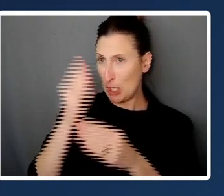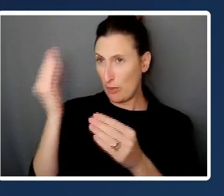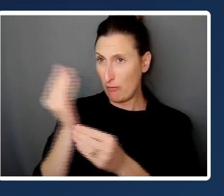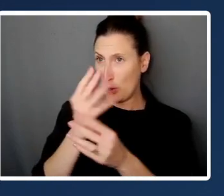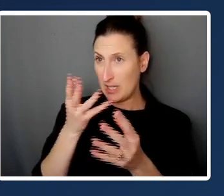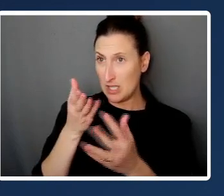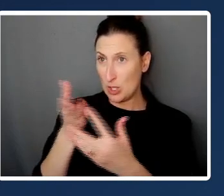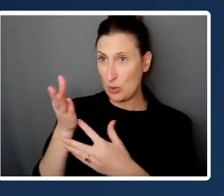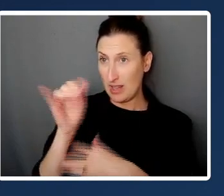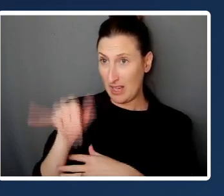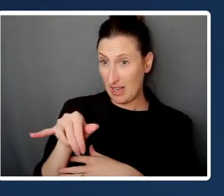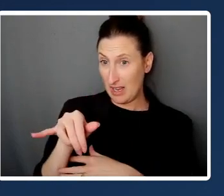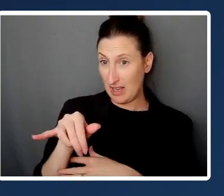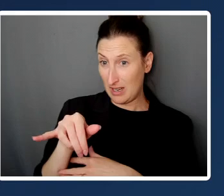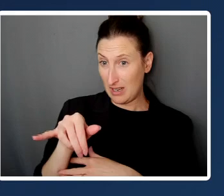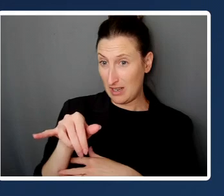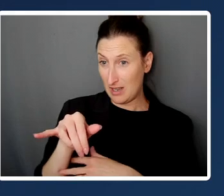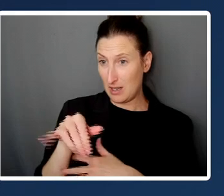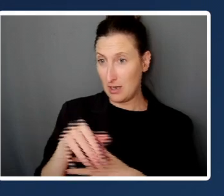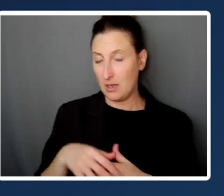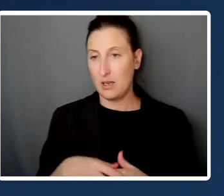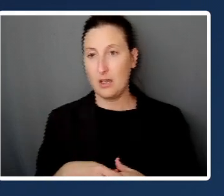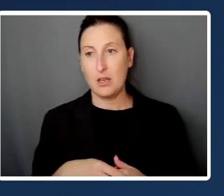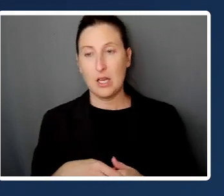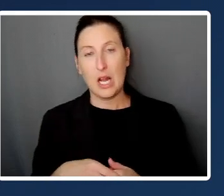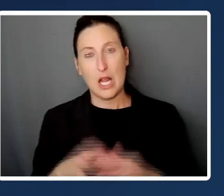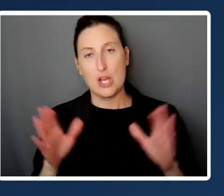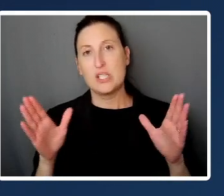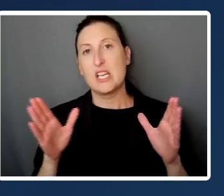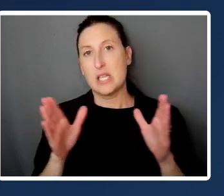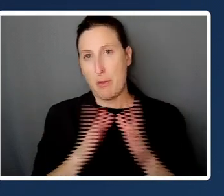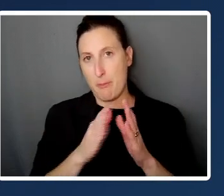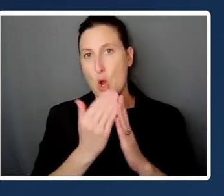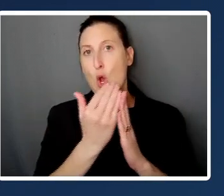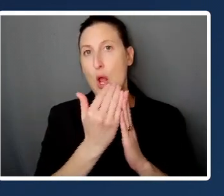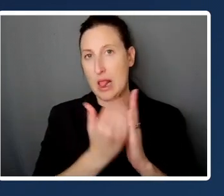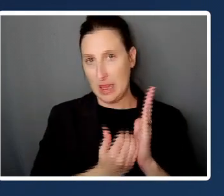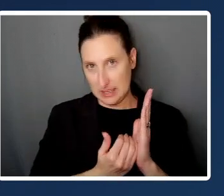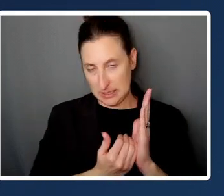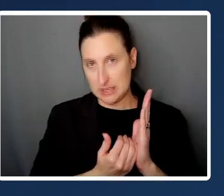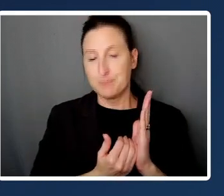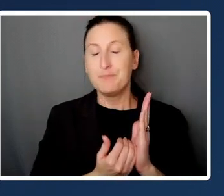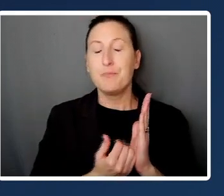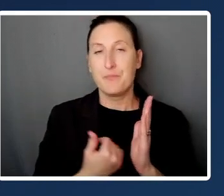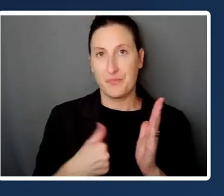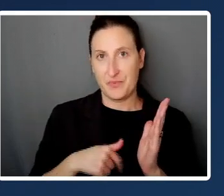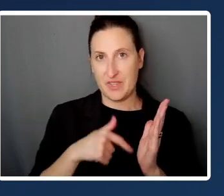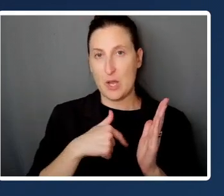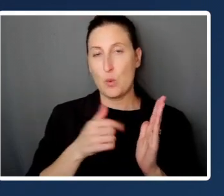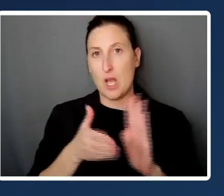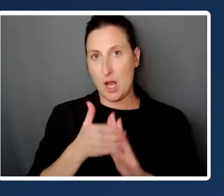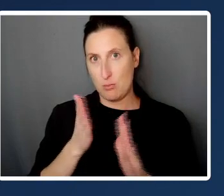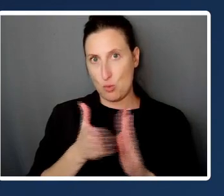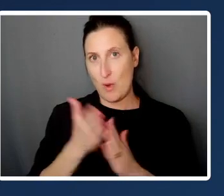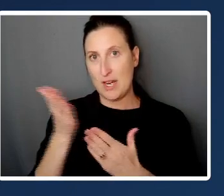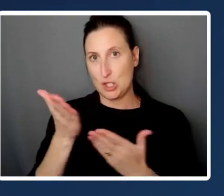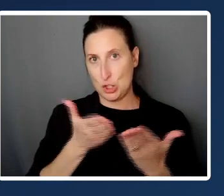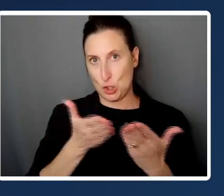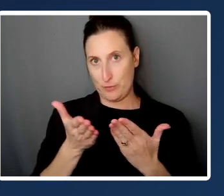Robbie Davis: There's a small Listserv that we operate this specific tool for them. So, we don't really have anything that's connected